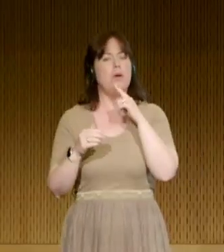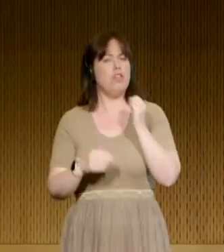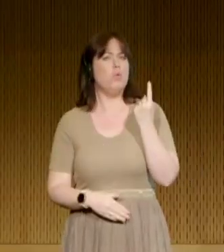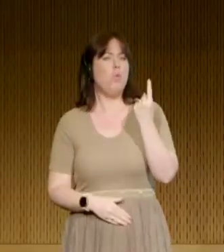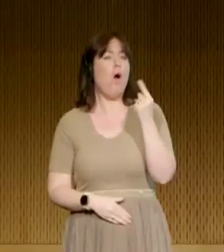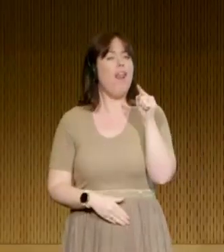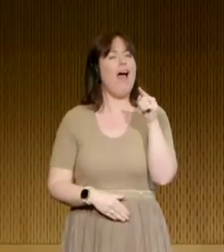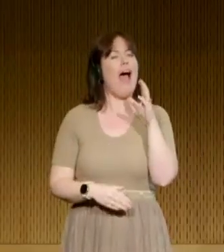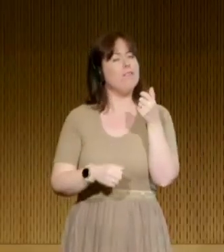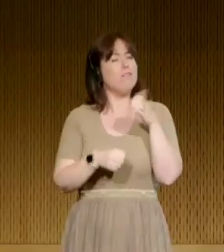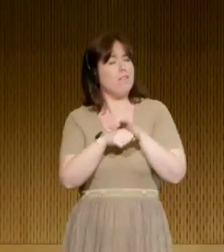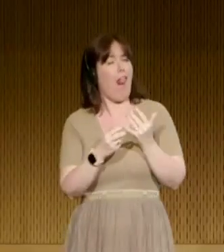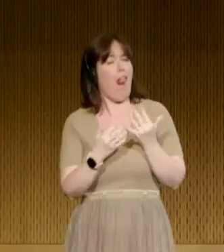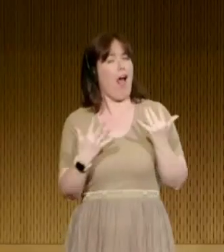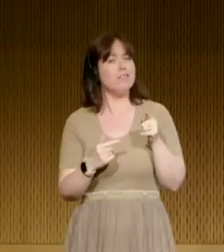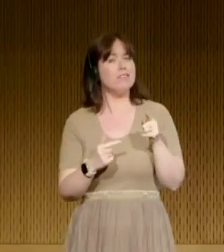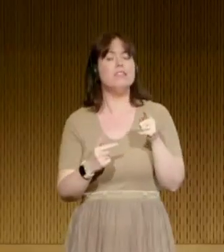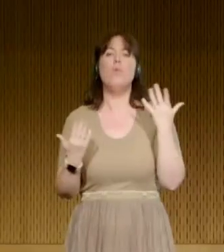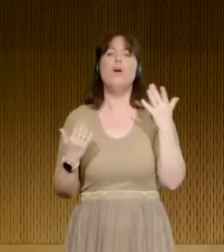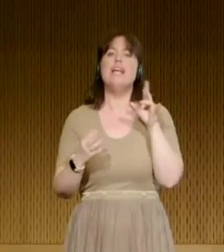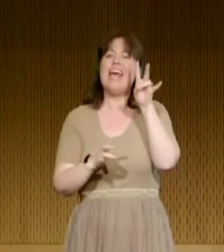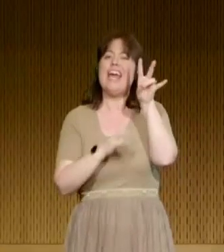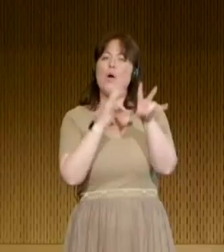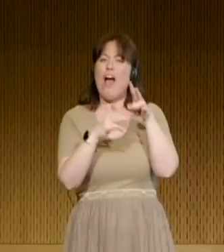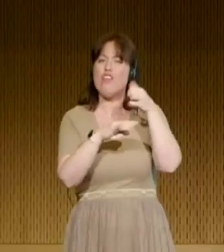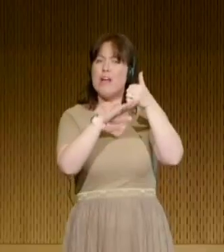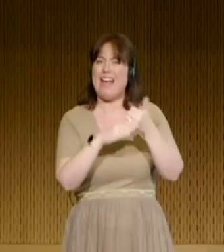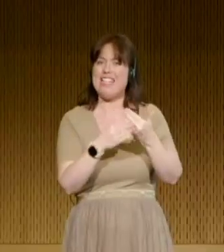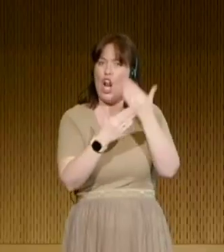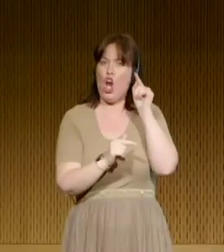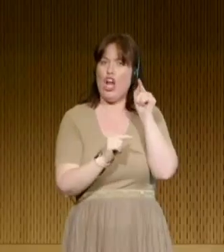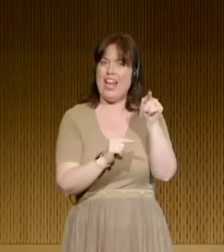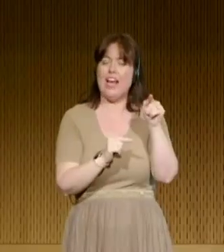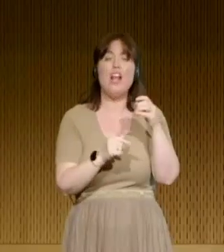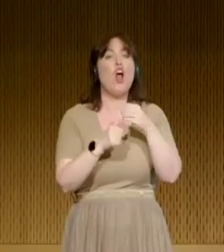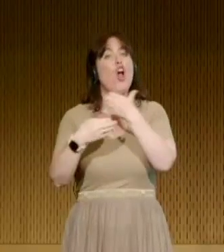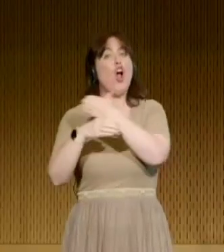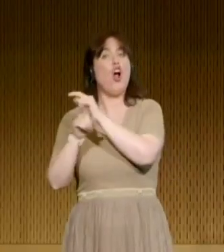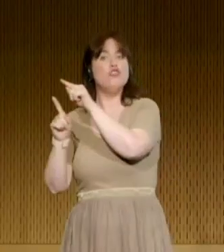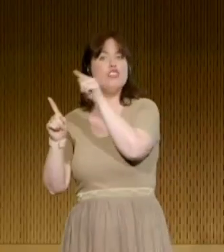close and that's enquiry based learning and in other jurisdictions that's also known as problem